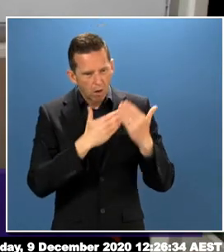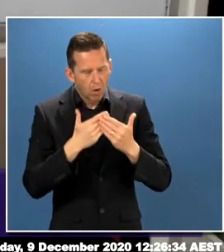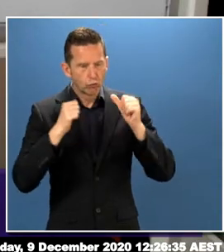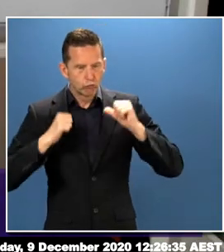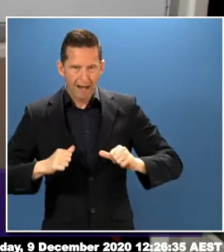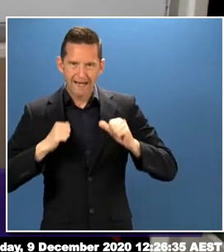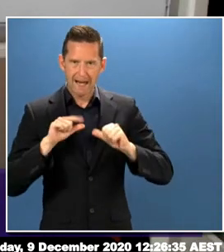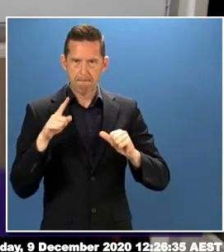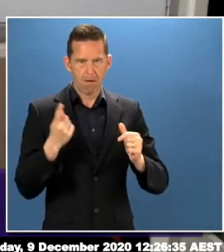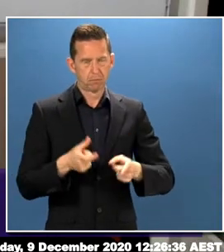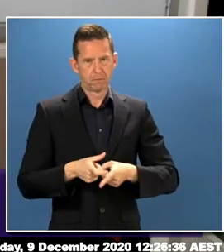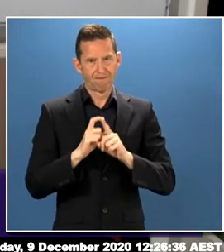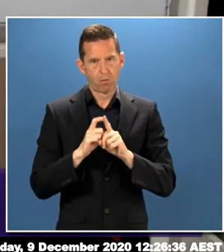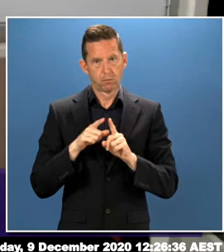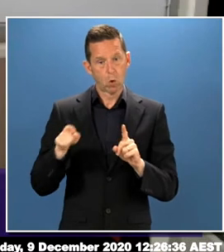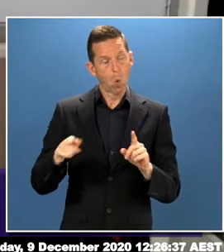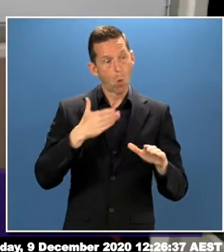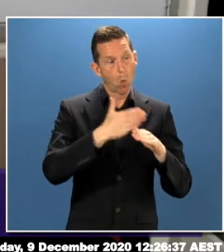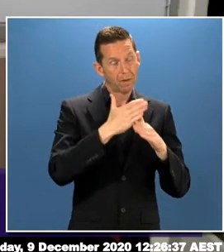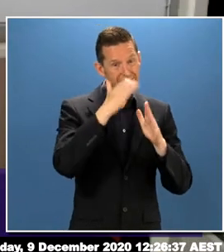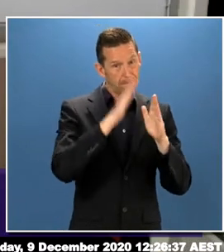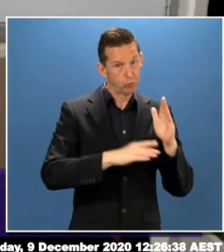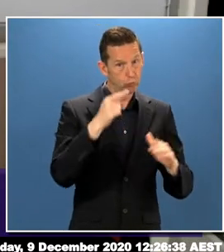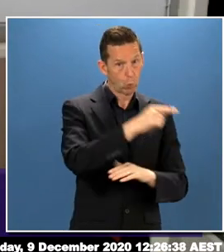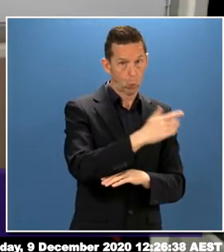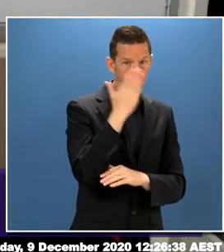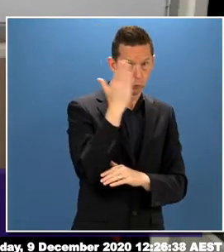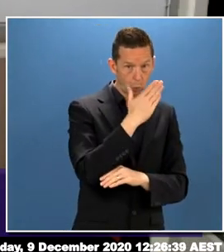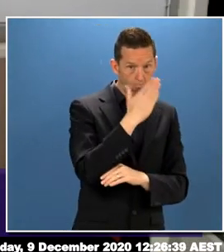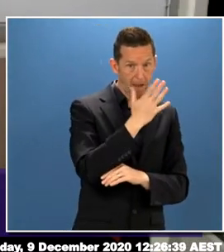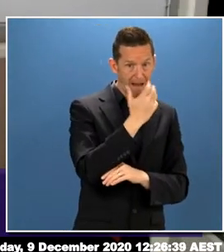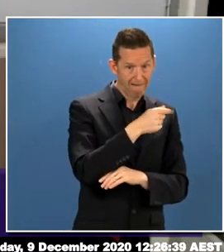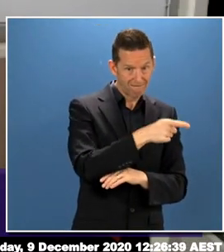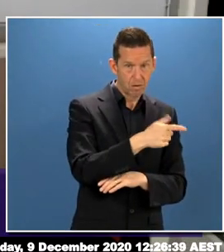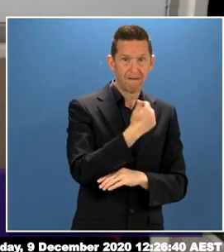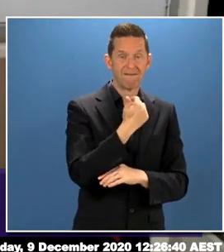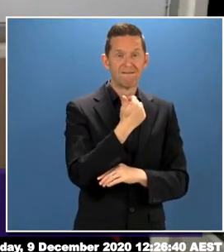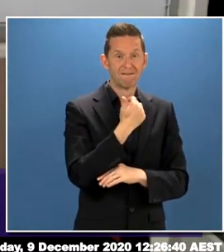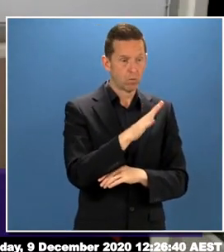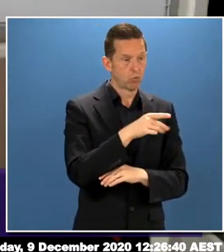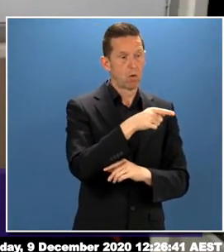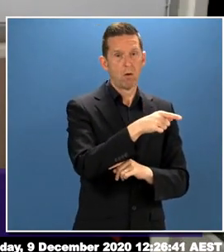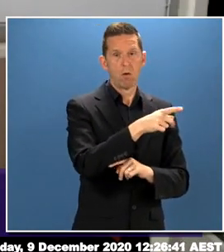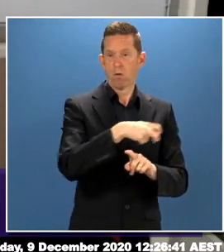the work experience that they had at school, when they go to try to get those jobs, those places are either other training work placements,